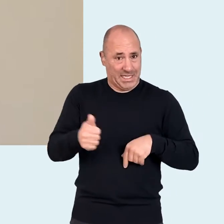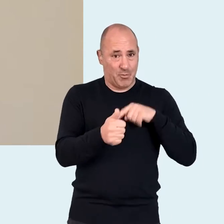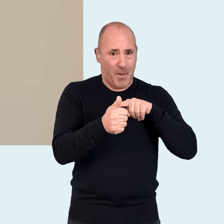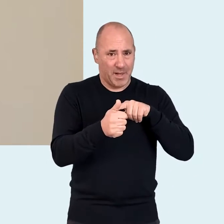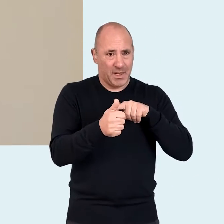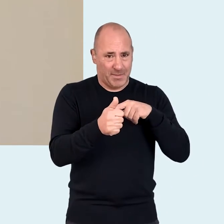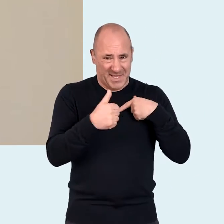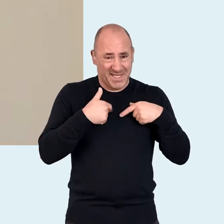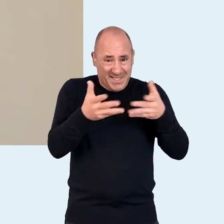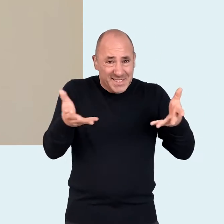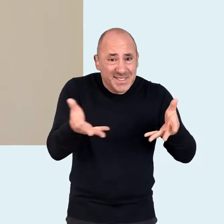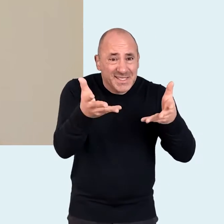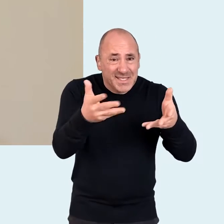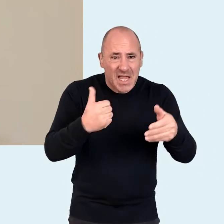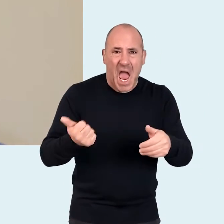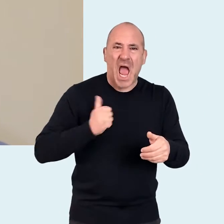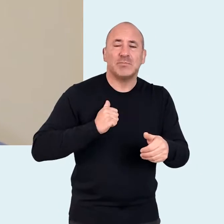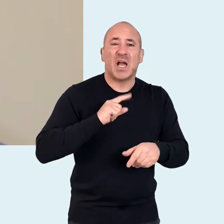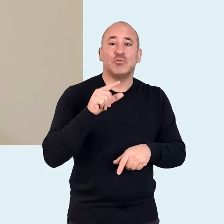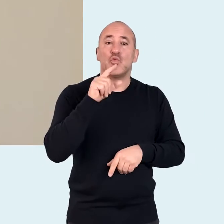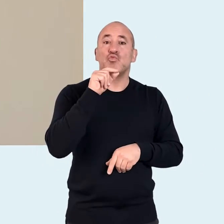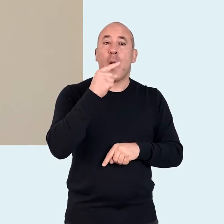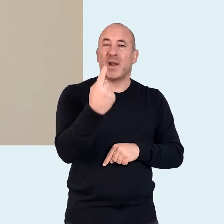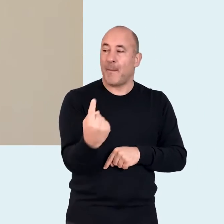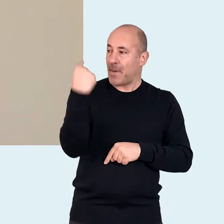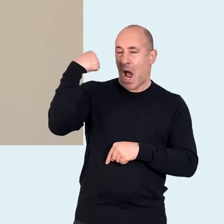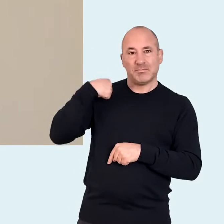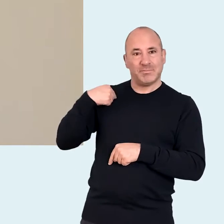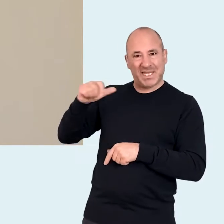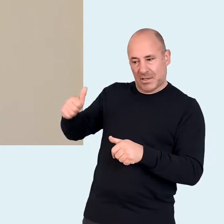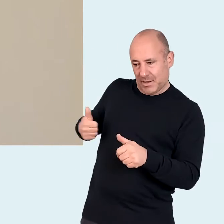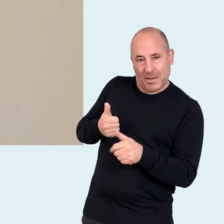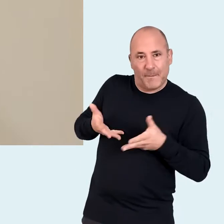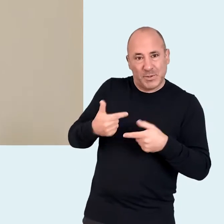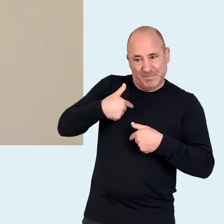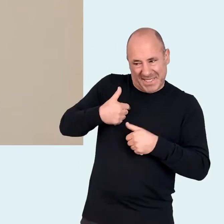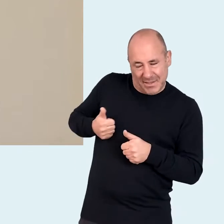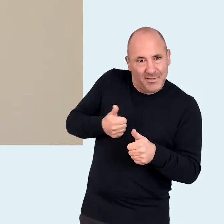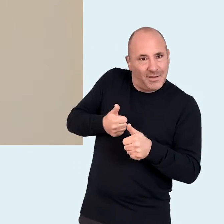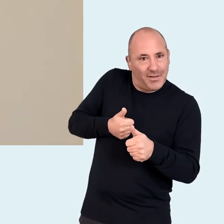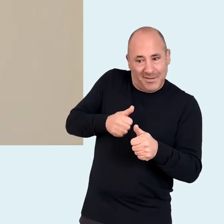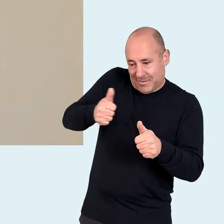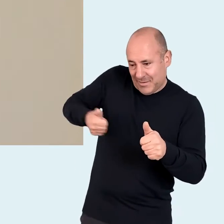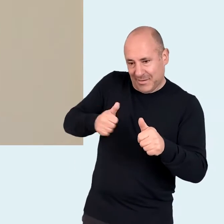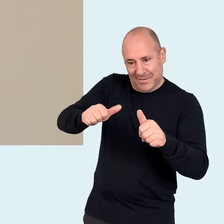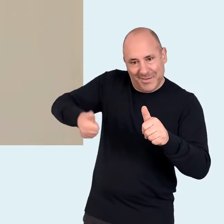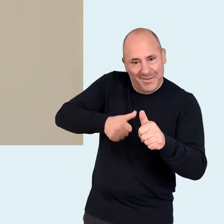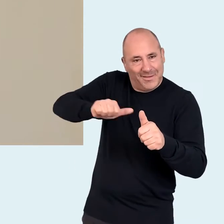If I am a Robin and I'm pushing you forwards, I'm expecting a Robin to be next to me, pushing